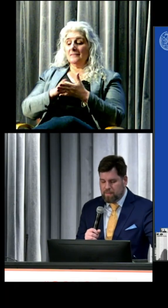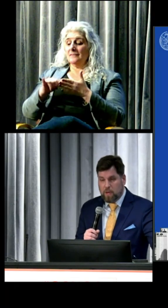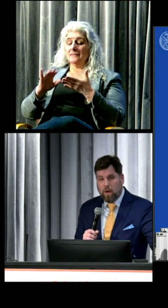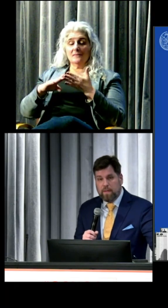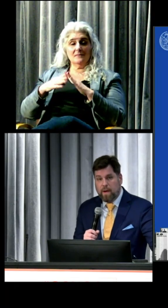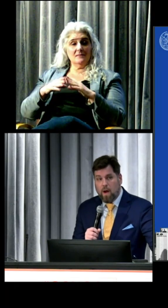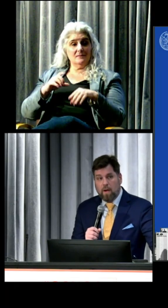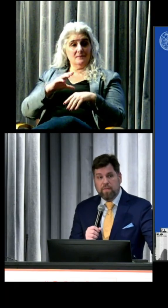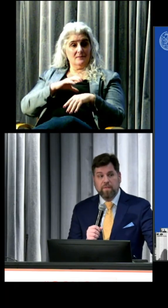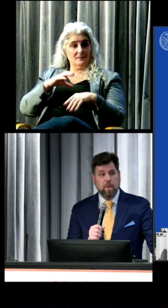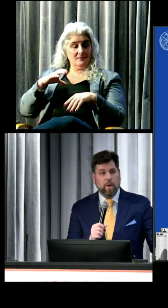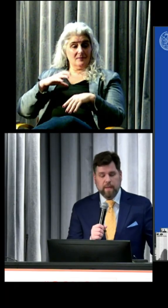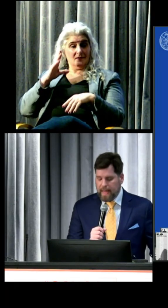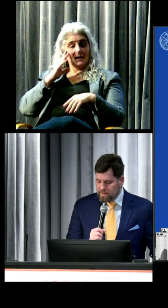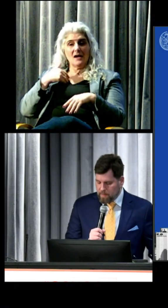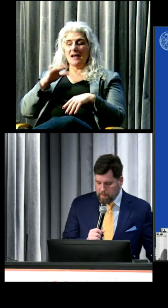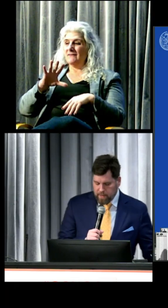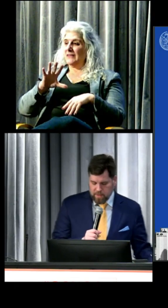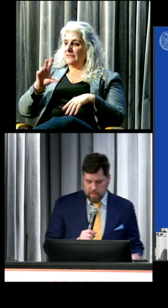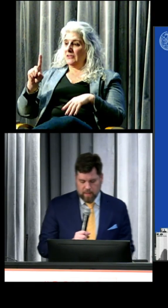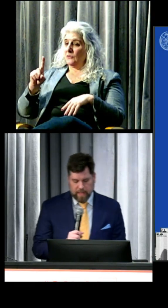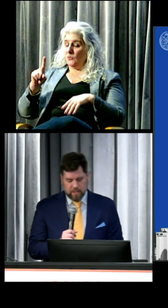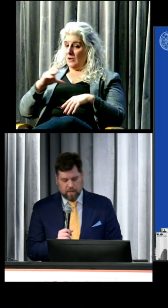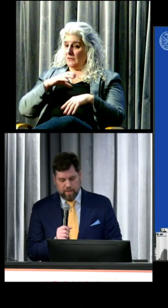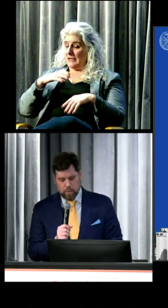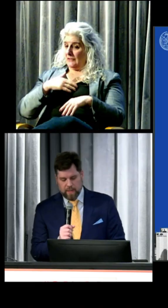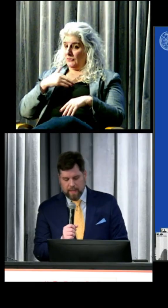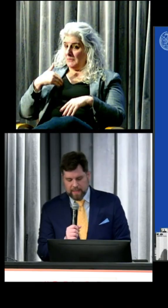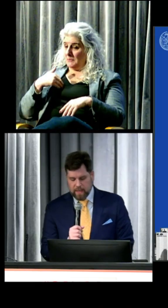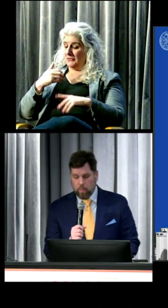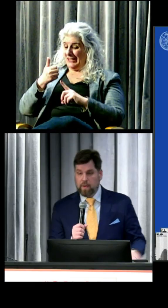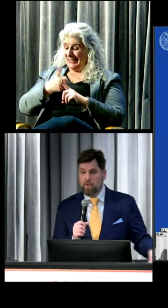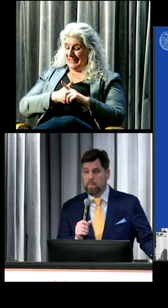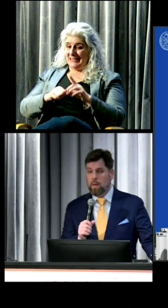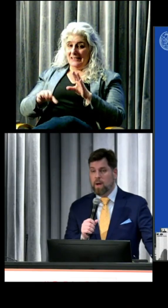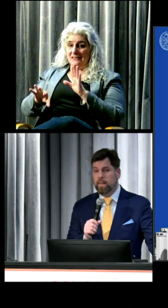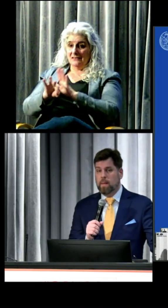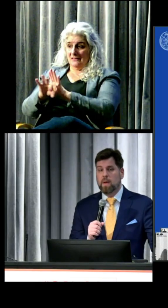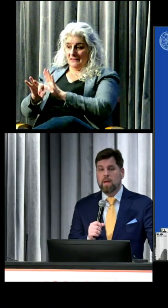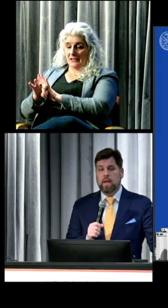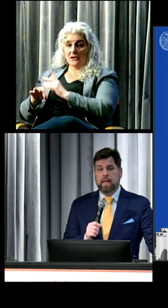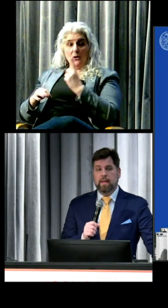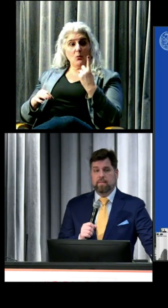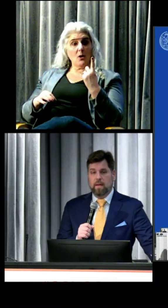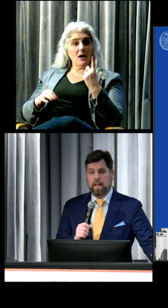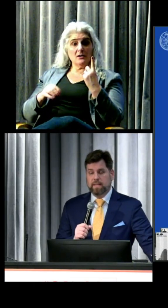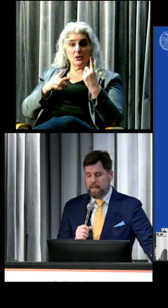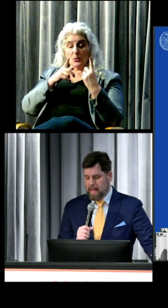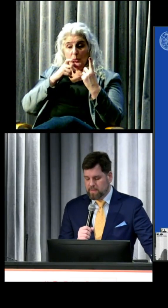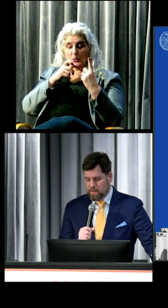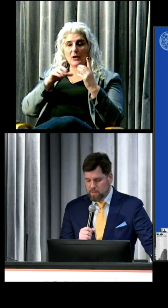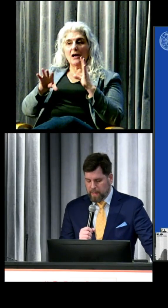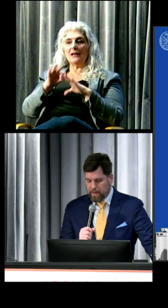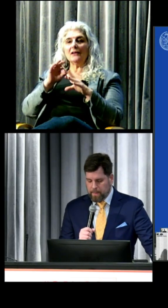But what I want to just start us off with is everything I think that all all of us do is in